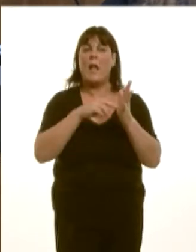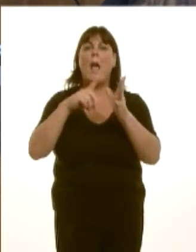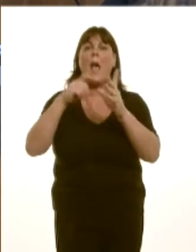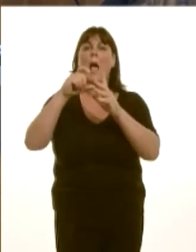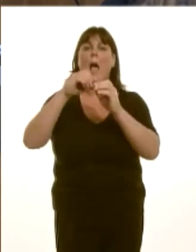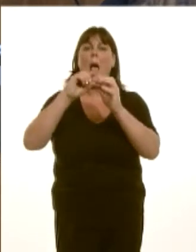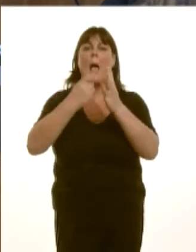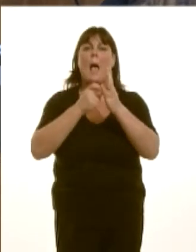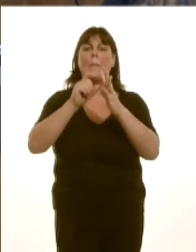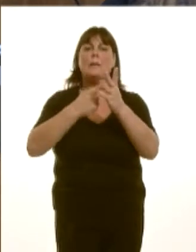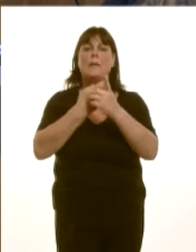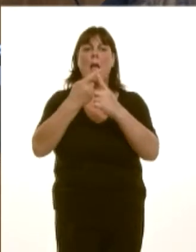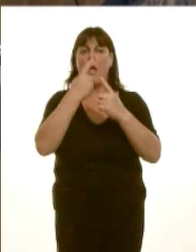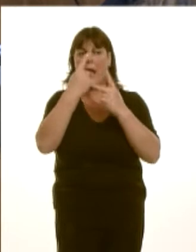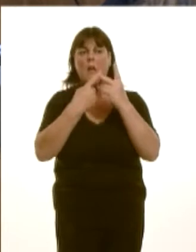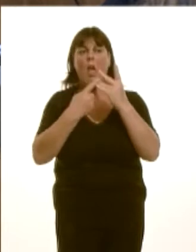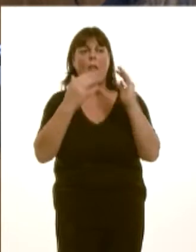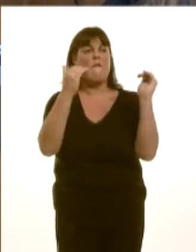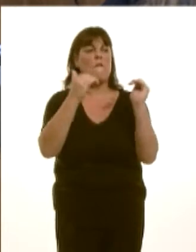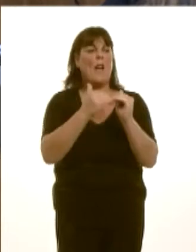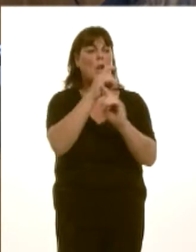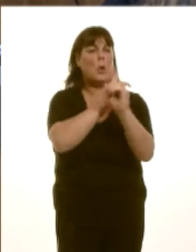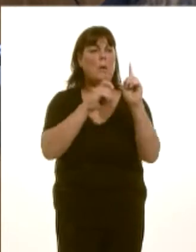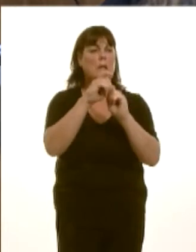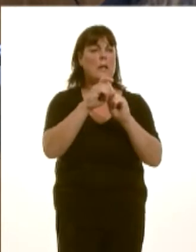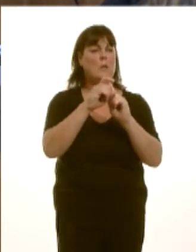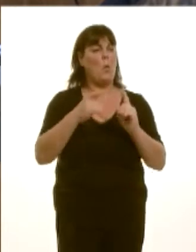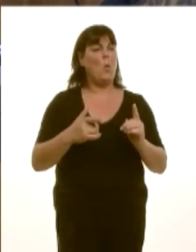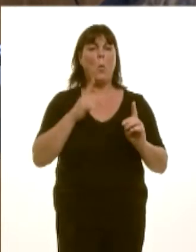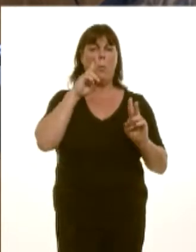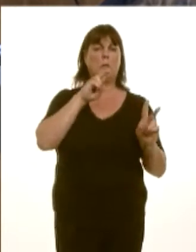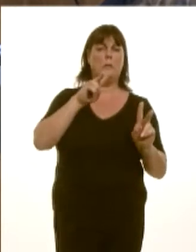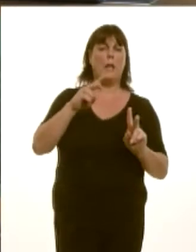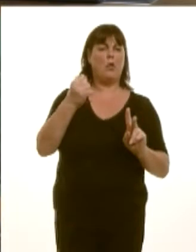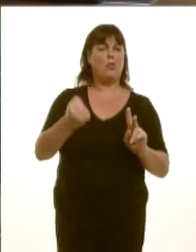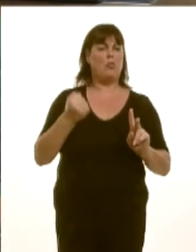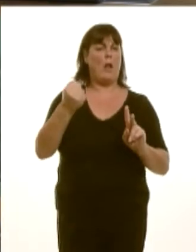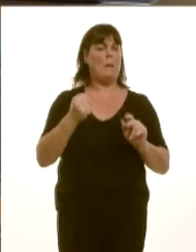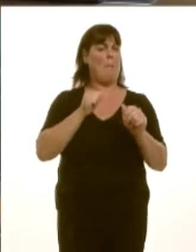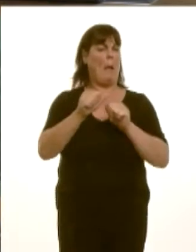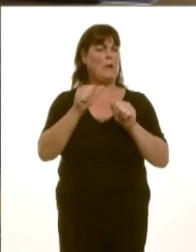all our Valleys communities—should see better, cleaner, faster and more frequent transport. Andrew R.T.